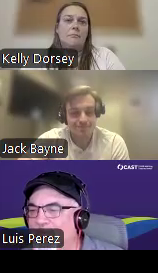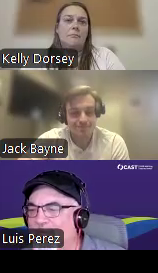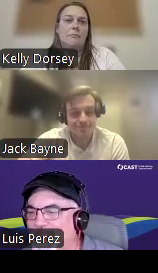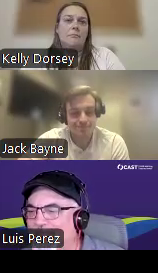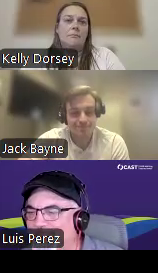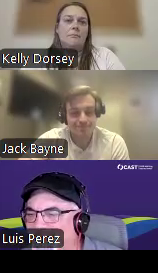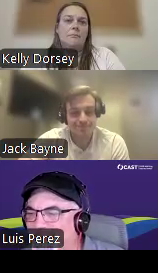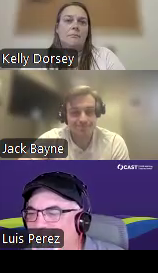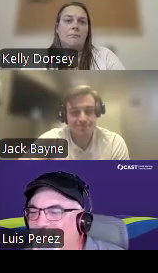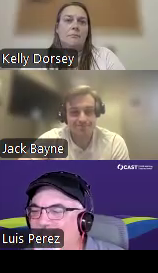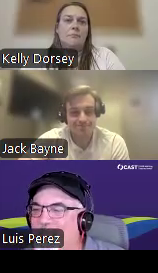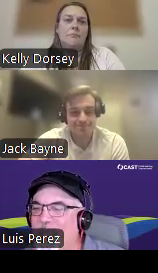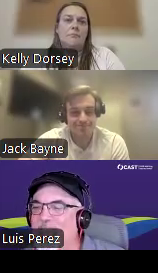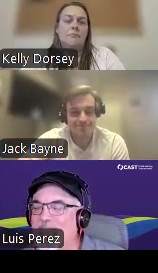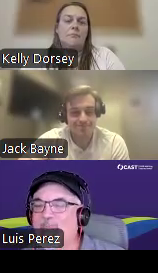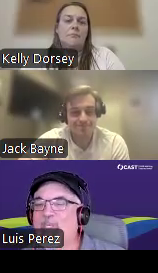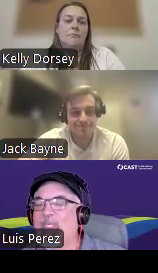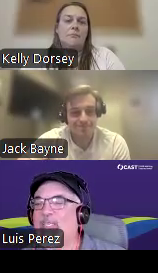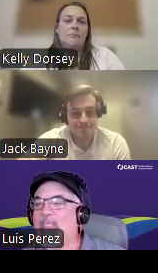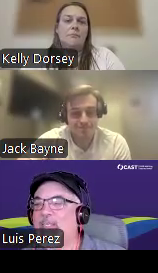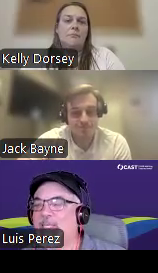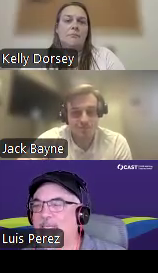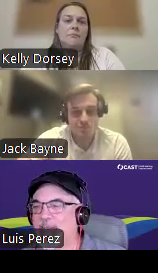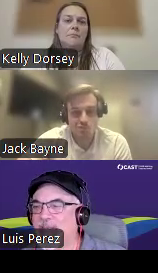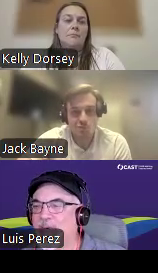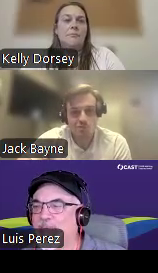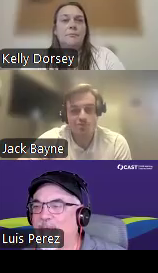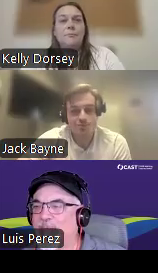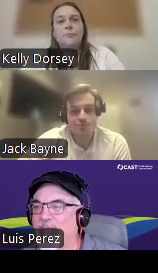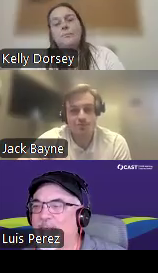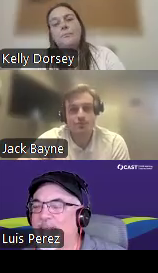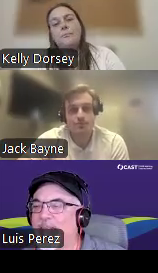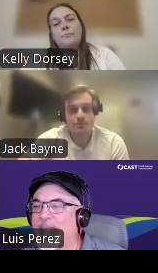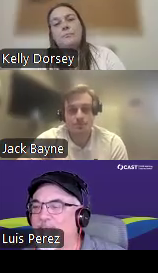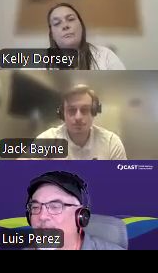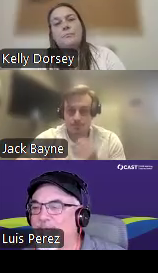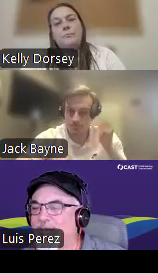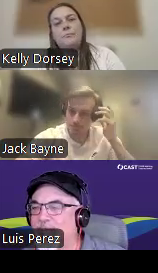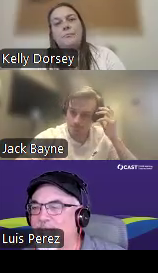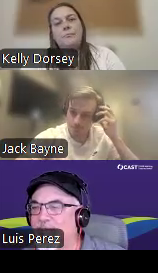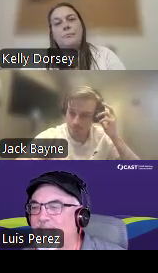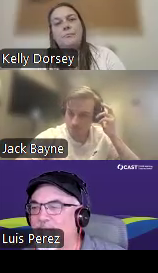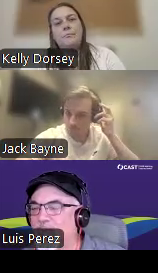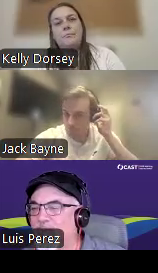or not. But just being, like, careful about, like, not using AI for things that you could do